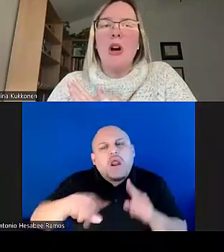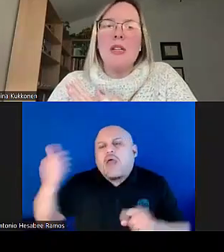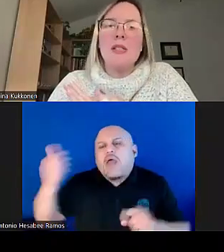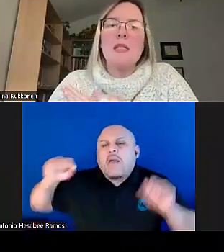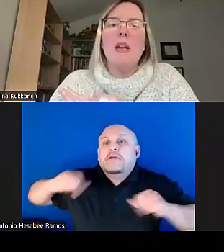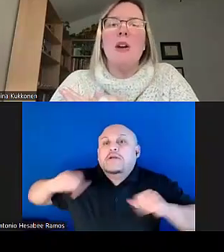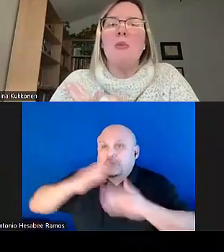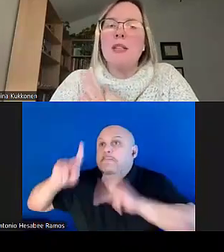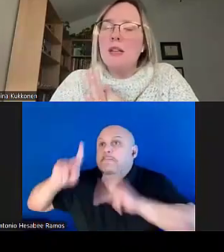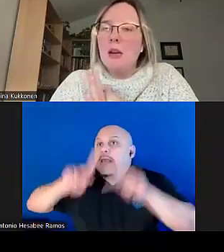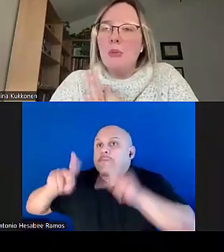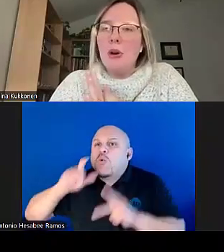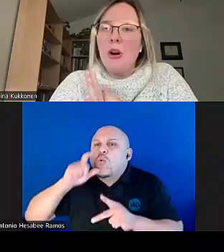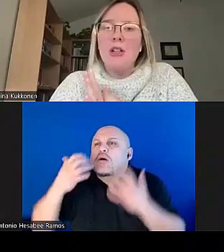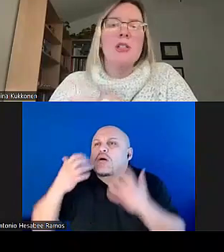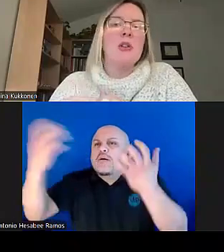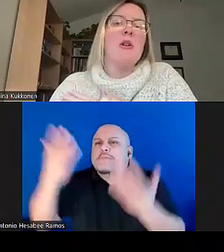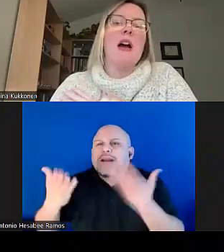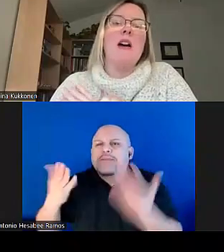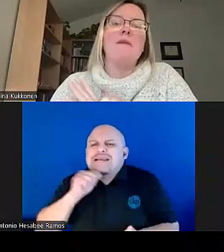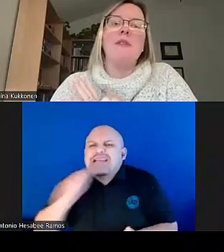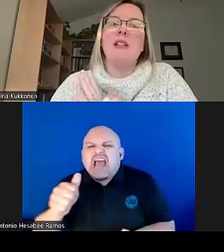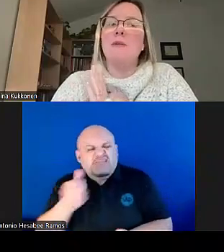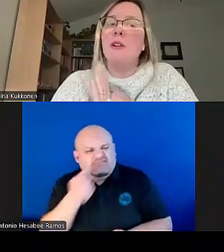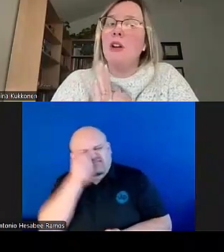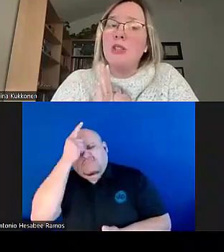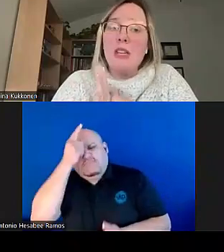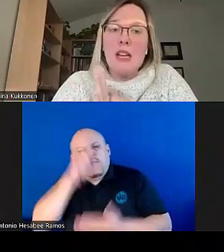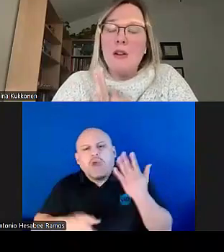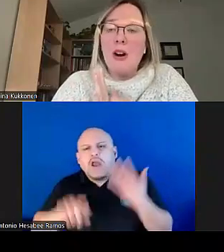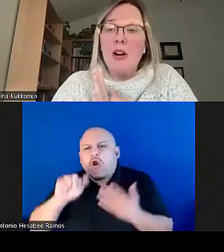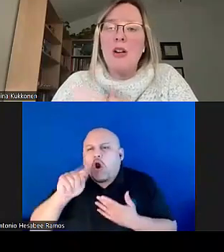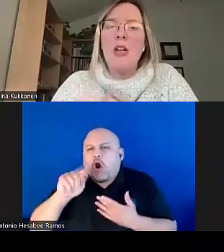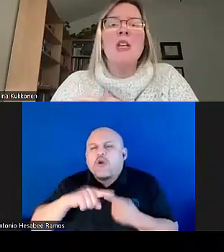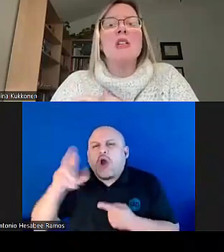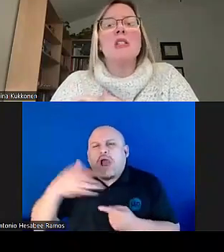audiences may not resonate with art or have a different understanding of art.